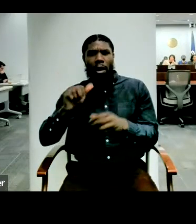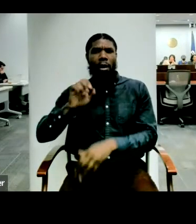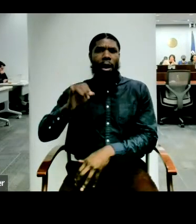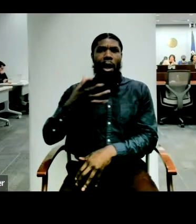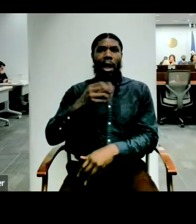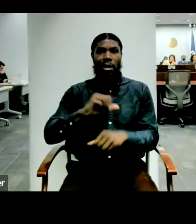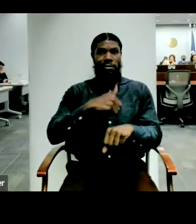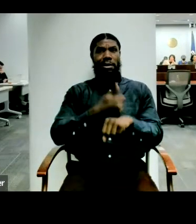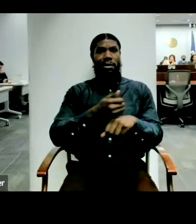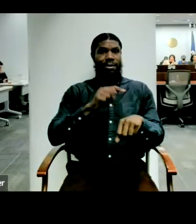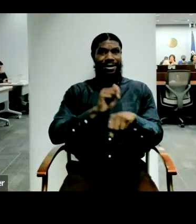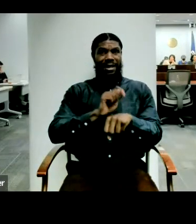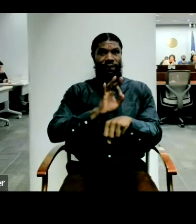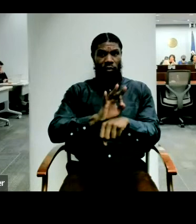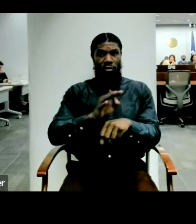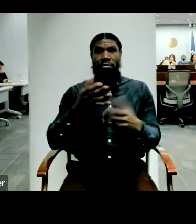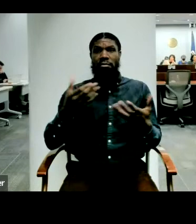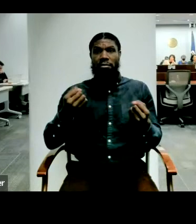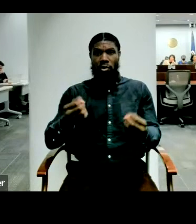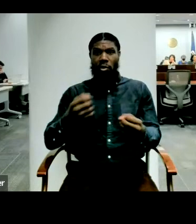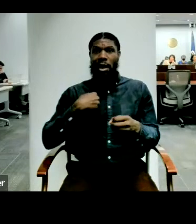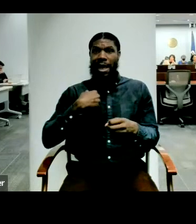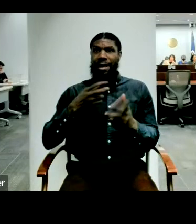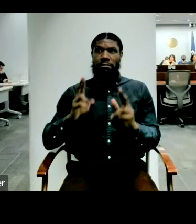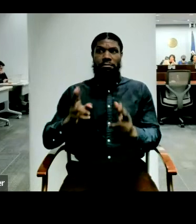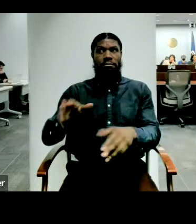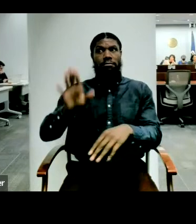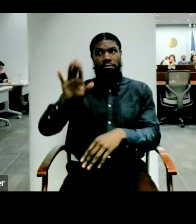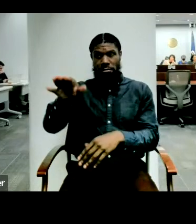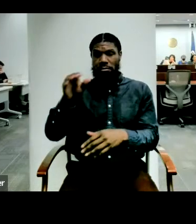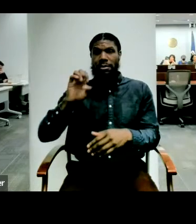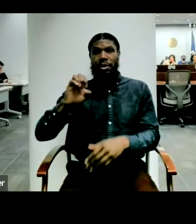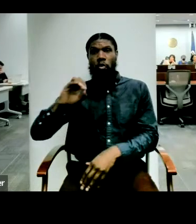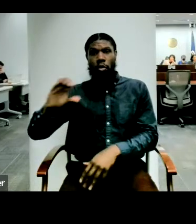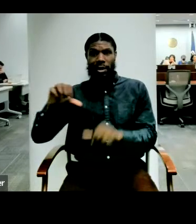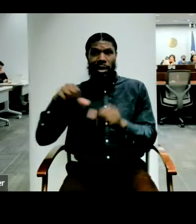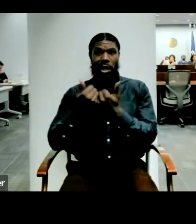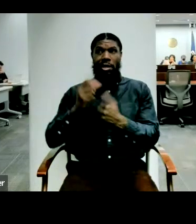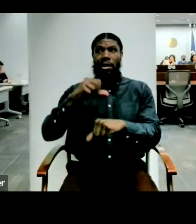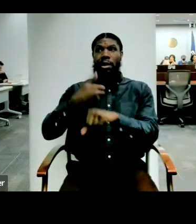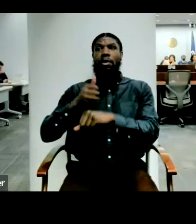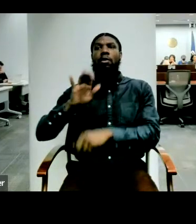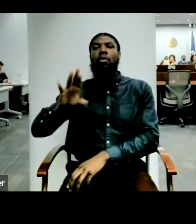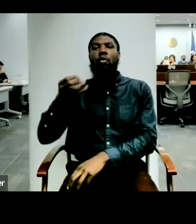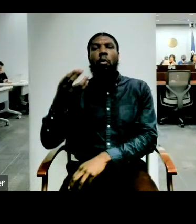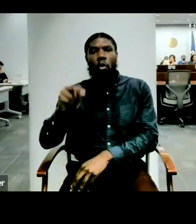and say I would urge necessary both of agency, EEOC creating own Task Force in coordinating